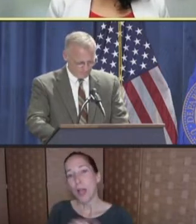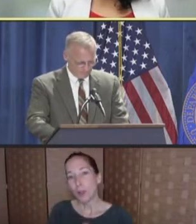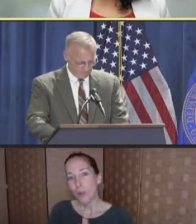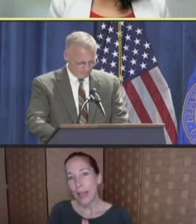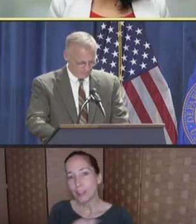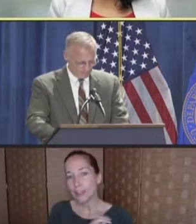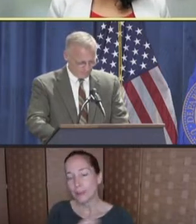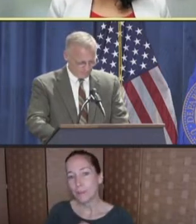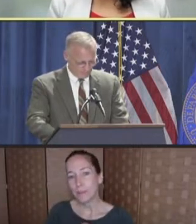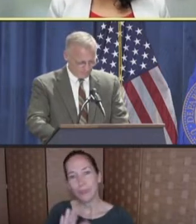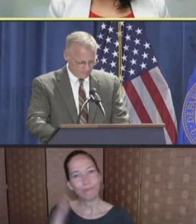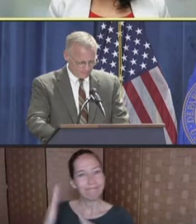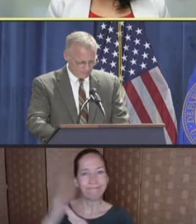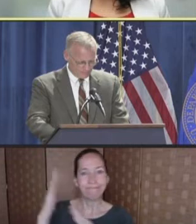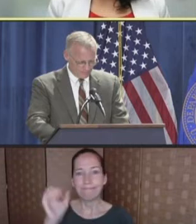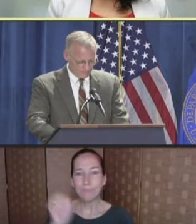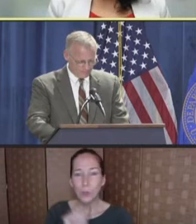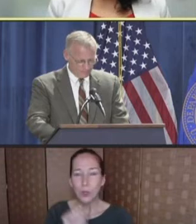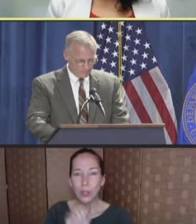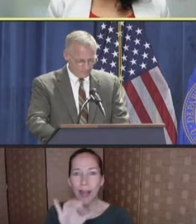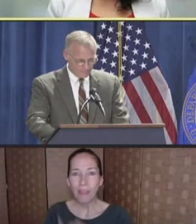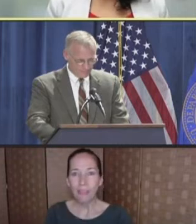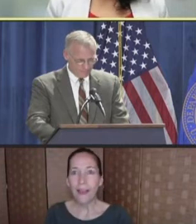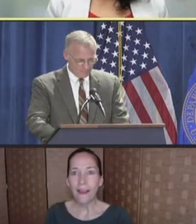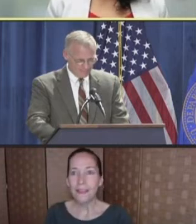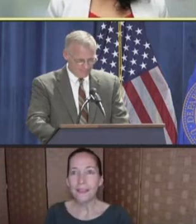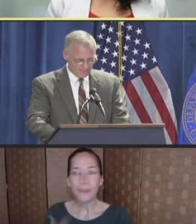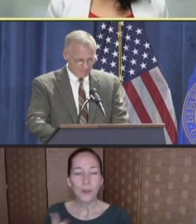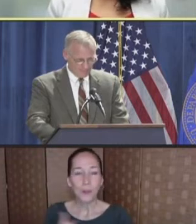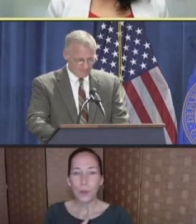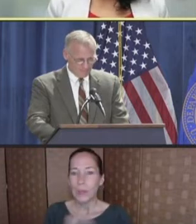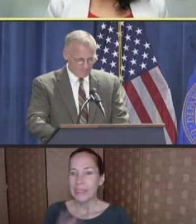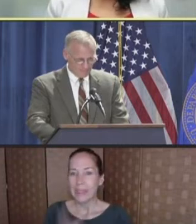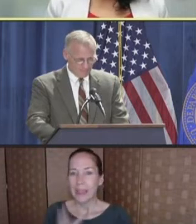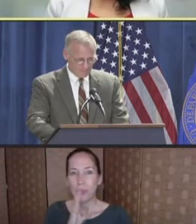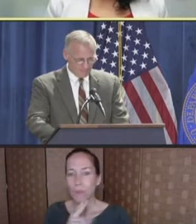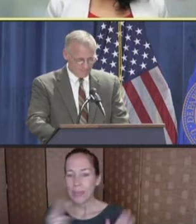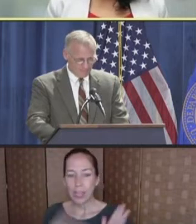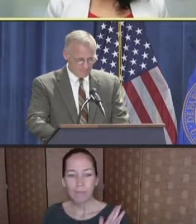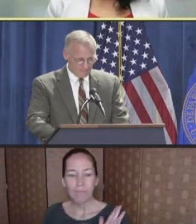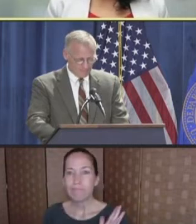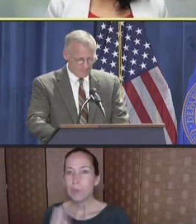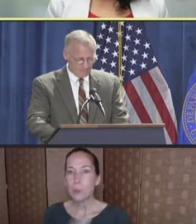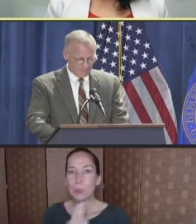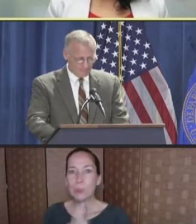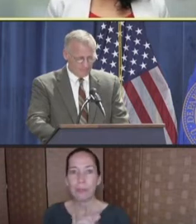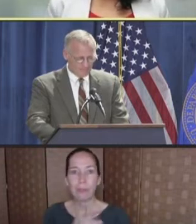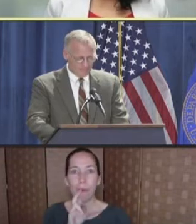We will certainly be drawing on this report as well for our efforts in Canada.